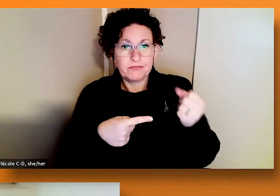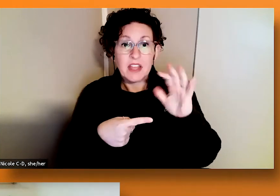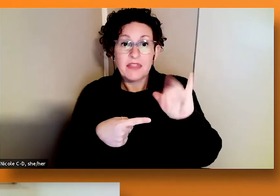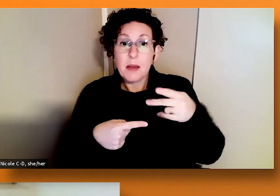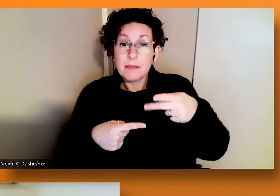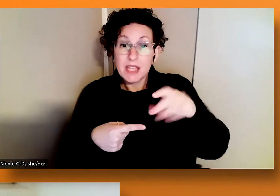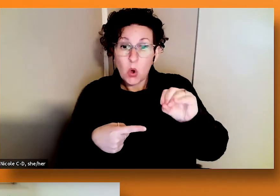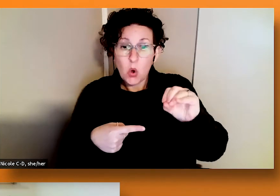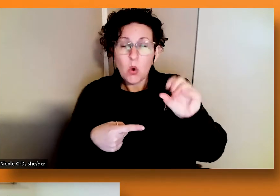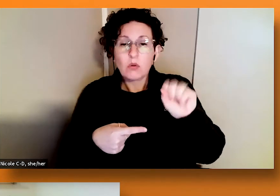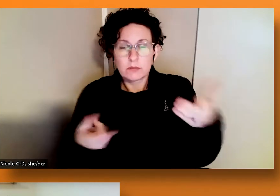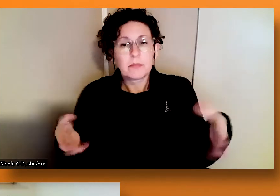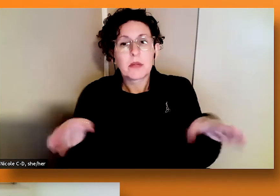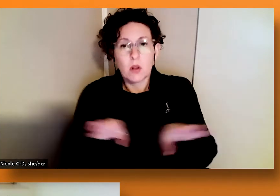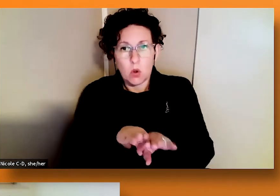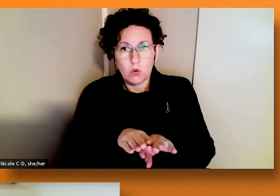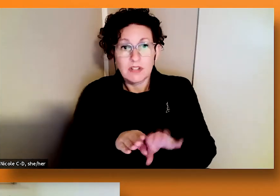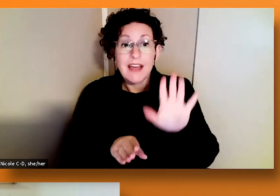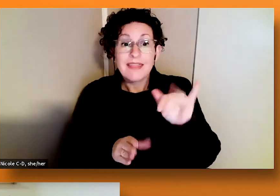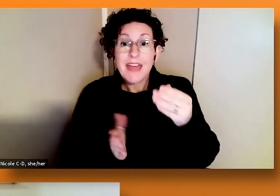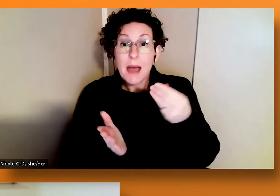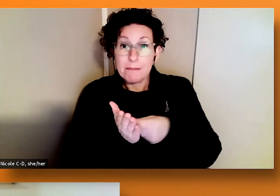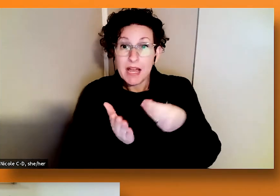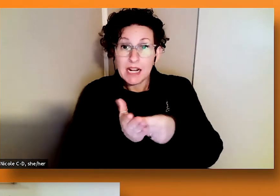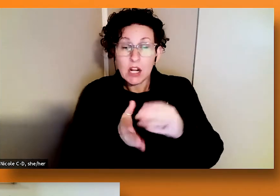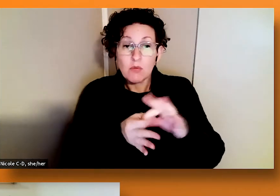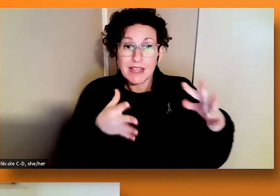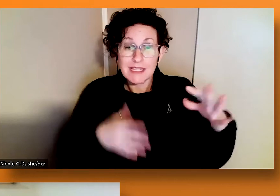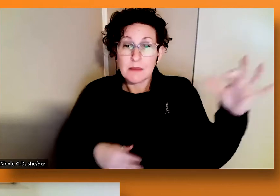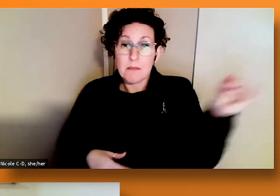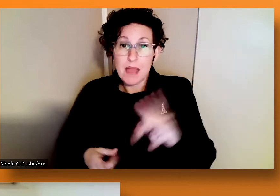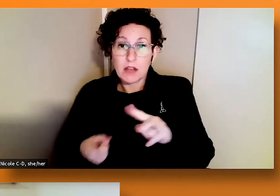that PO can be closed out, and then that money gets released back